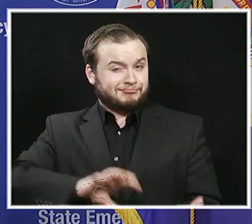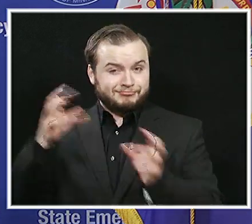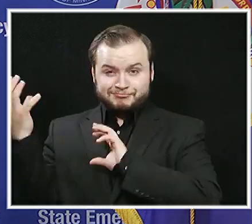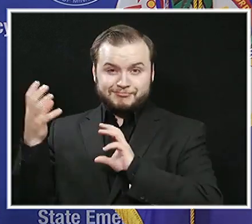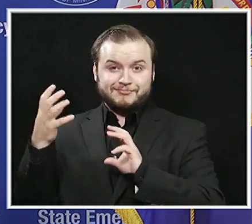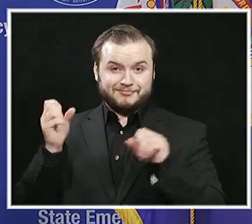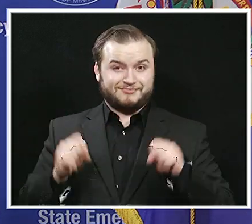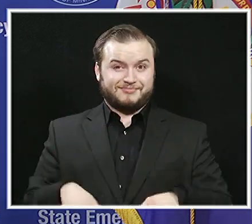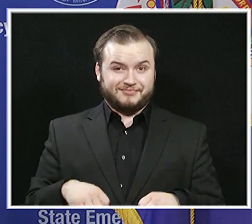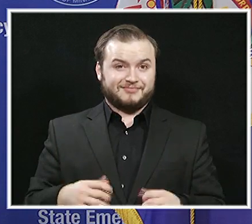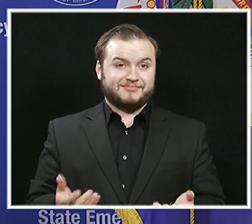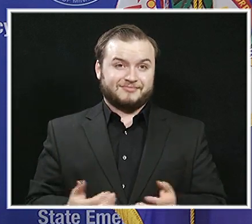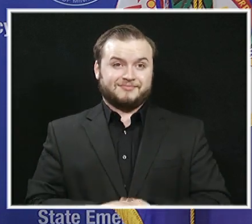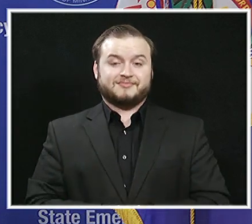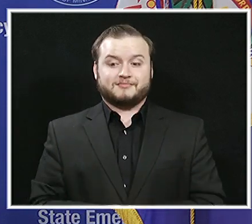else in the country.